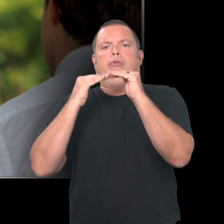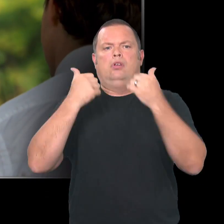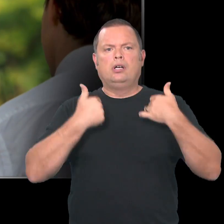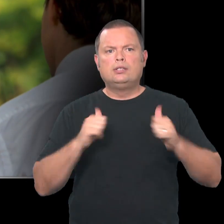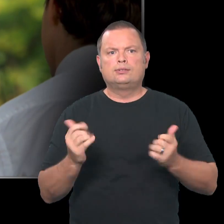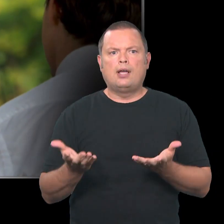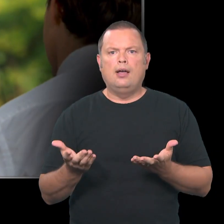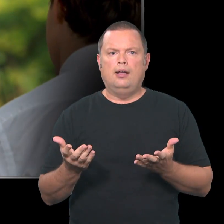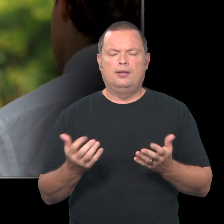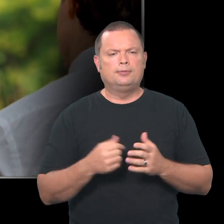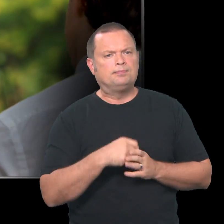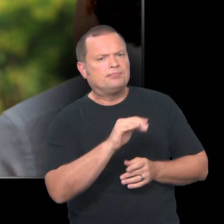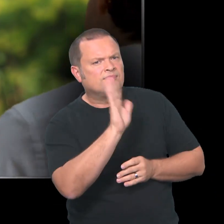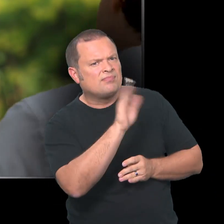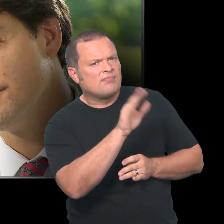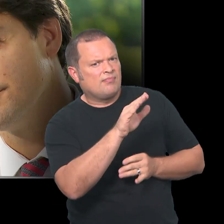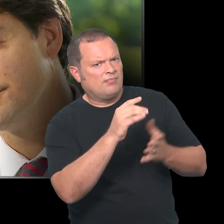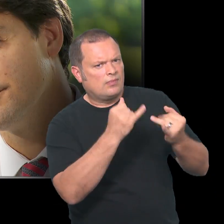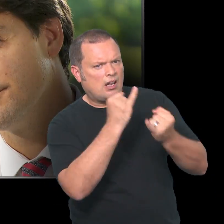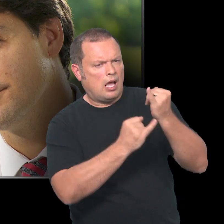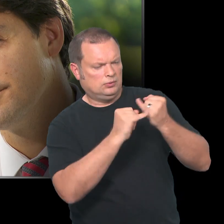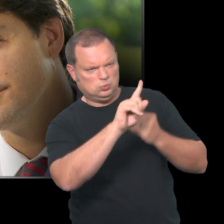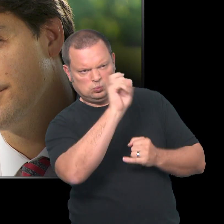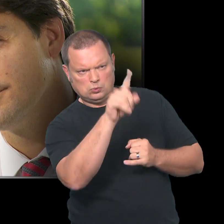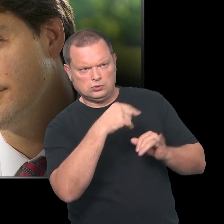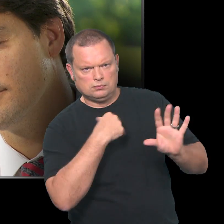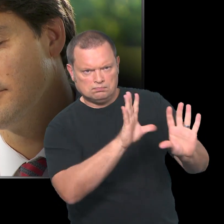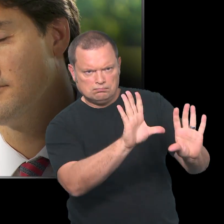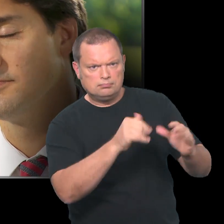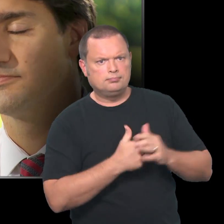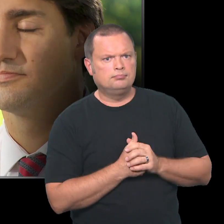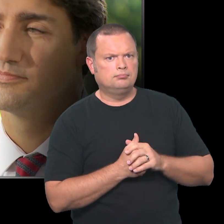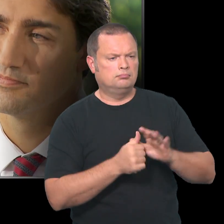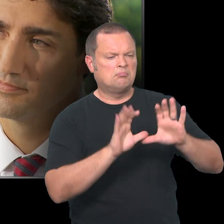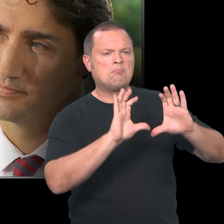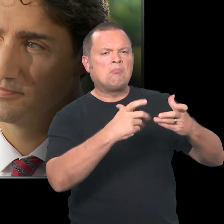The last question I have for you is one that I will put to each of the other leaders.